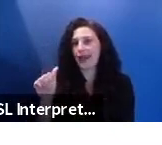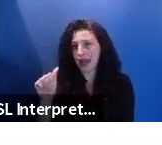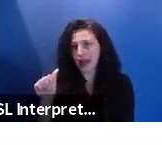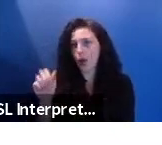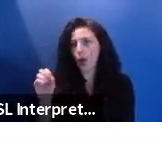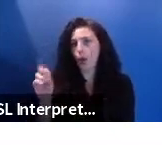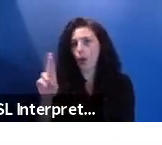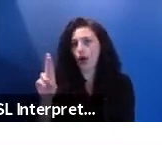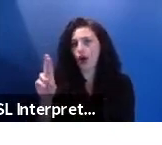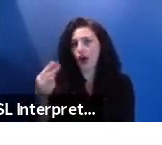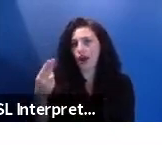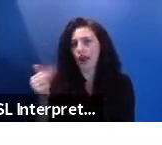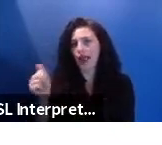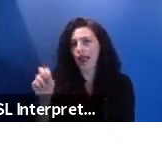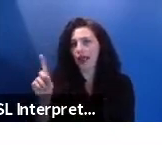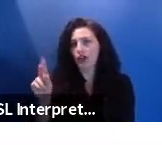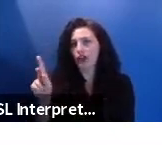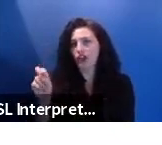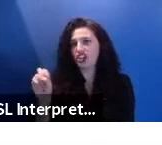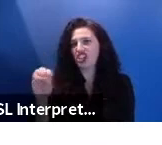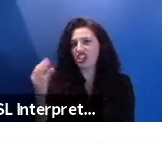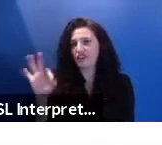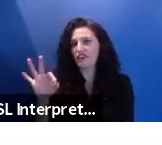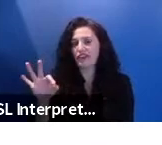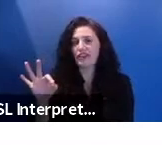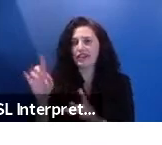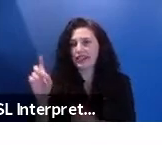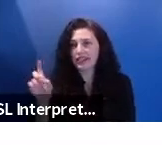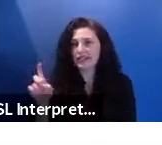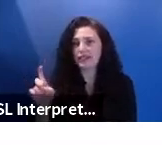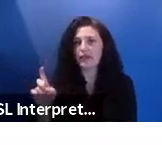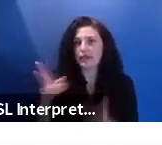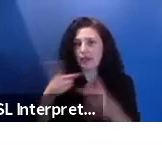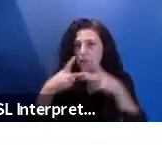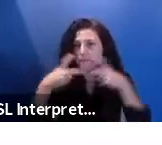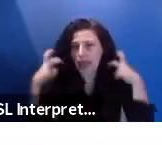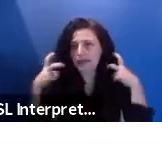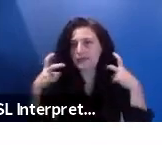cloth face masks, et cetera. It doesn't need to be N-95 masks or anything like that, but it does need to be something that's